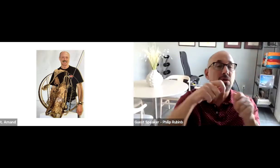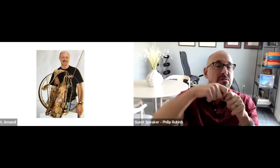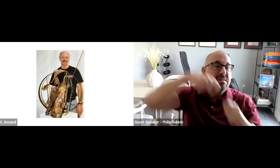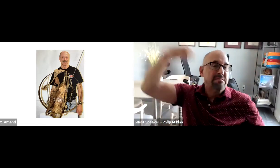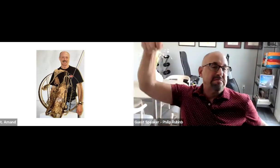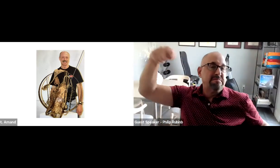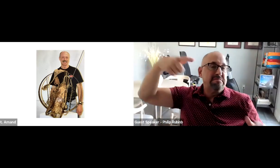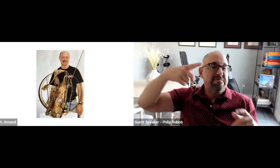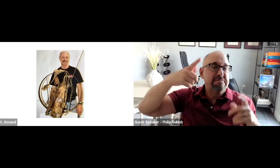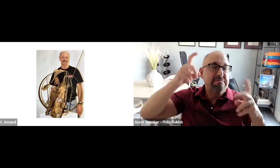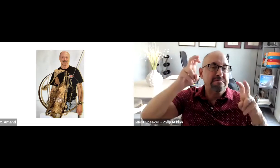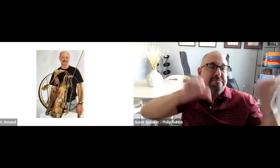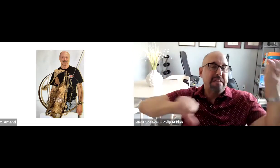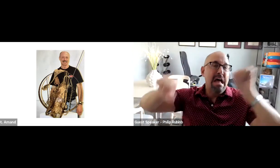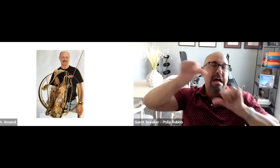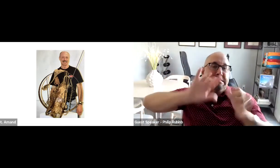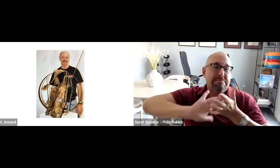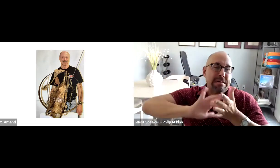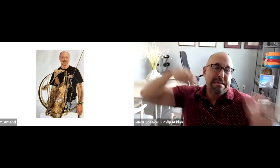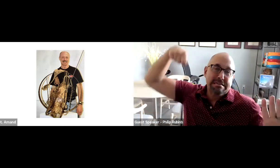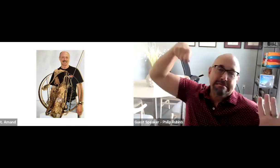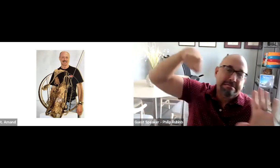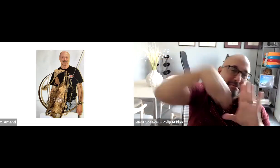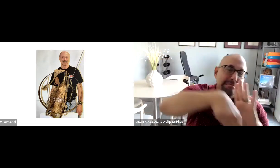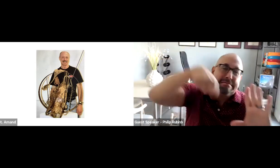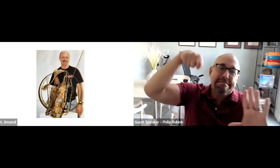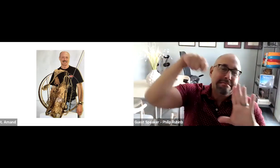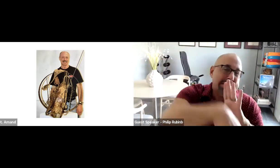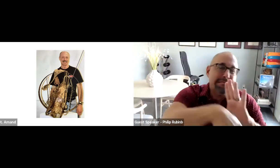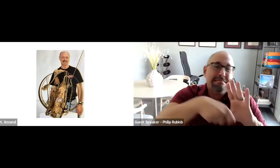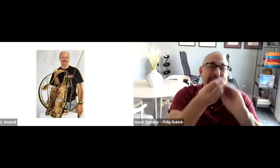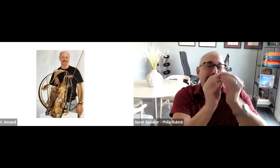It's the big loop there, and then the long electric cord,